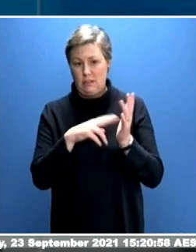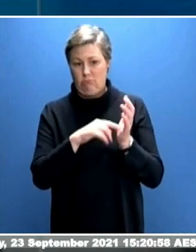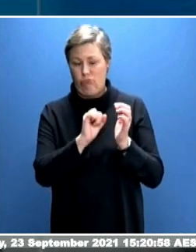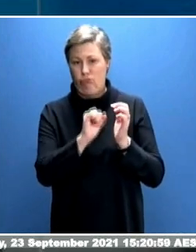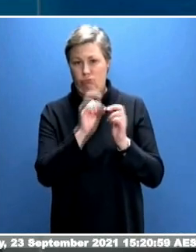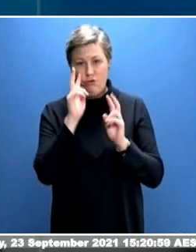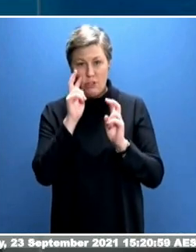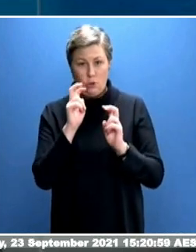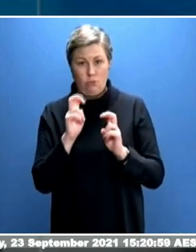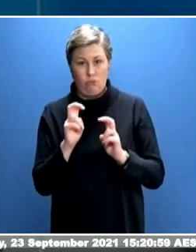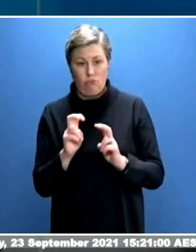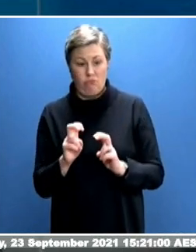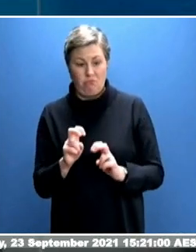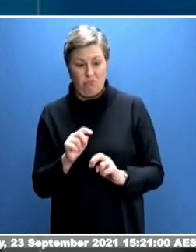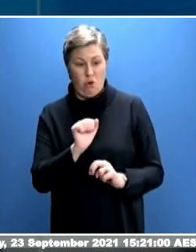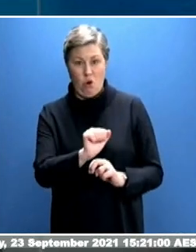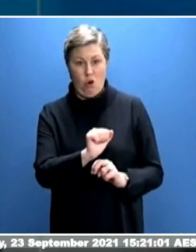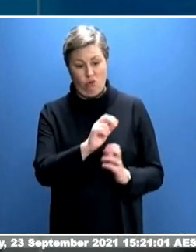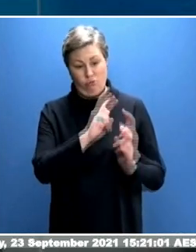what was recommended in her work.